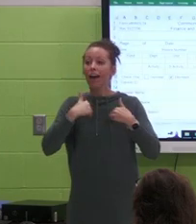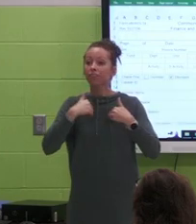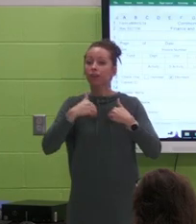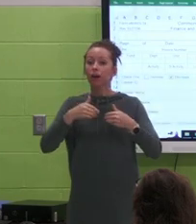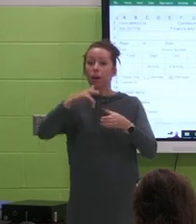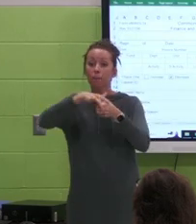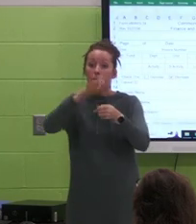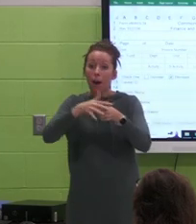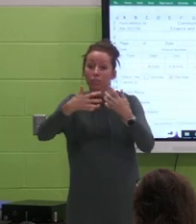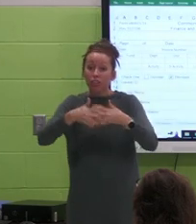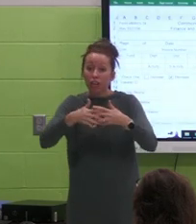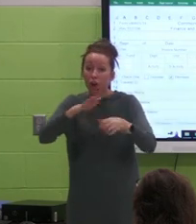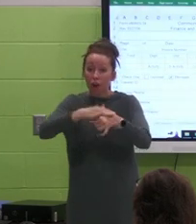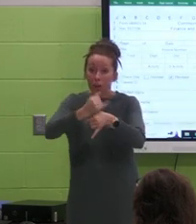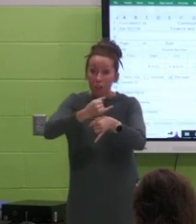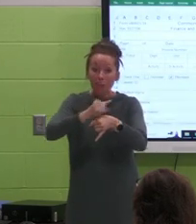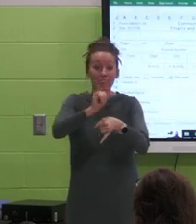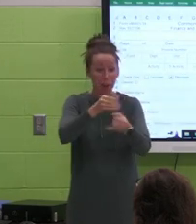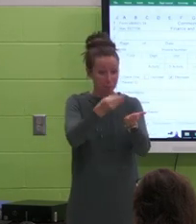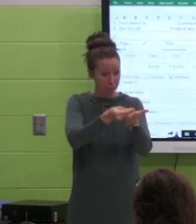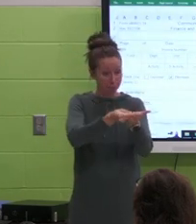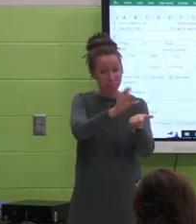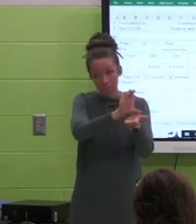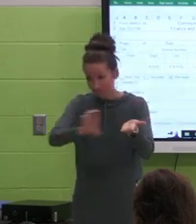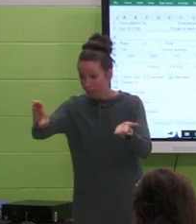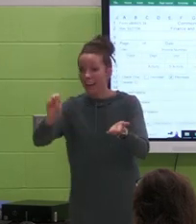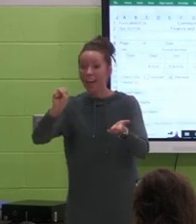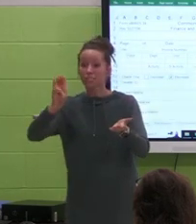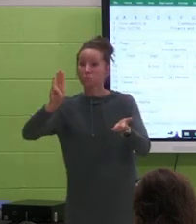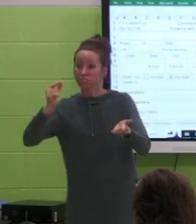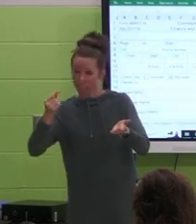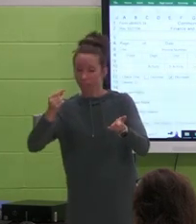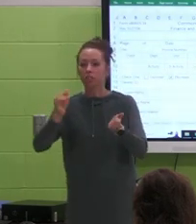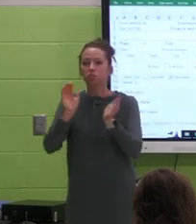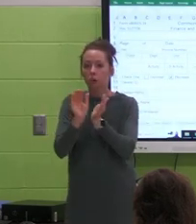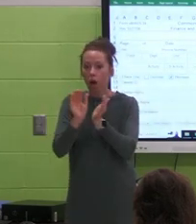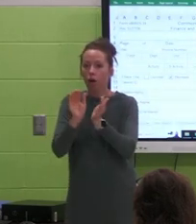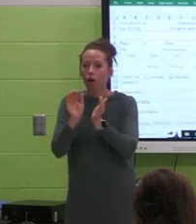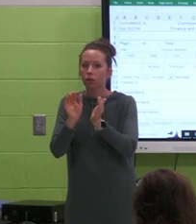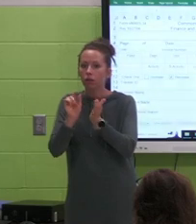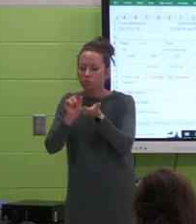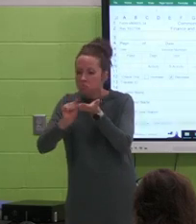went to SBG and then they gave a small portion to the middle school student council we also used to